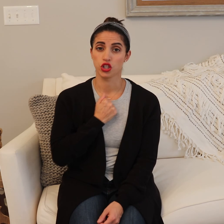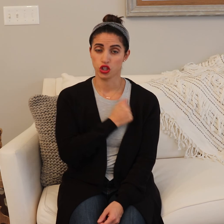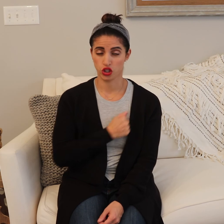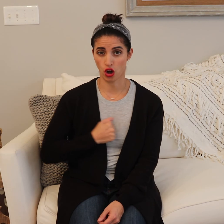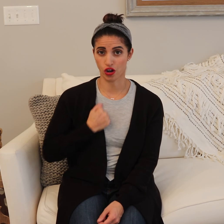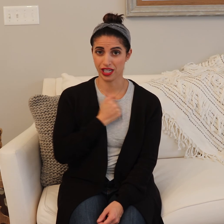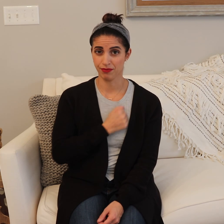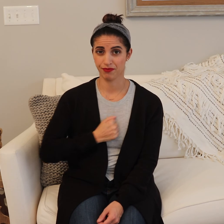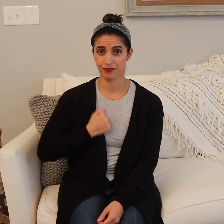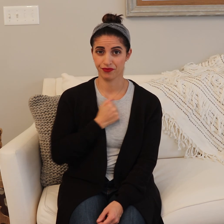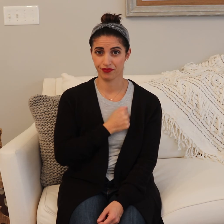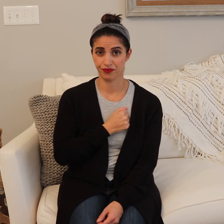sorry